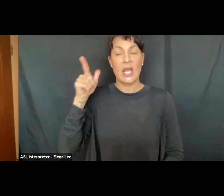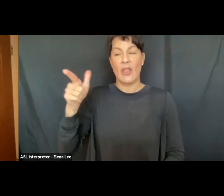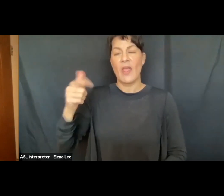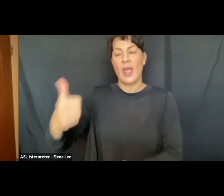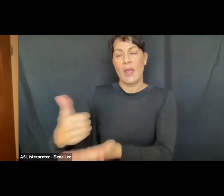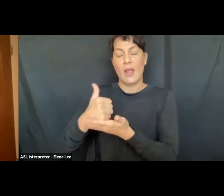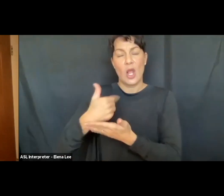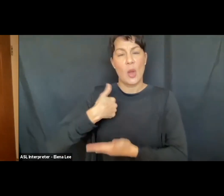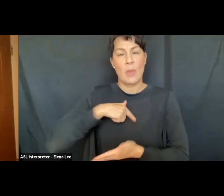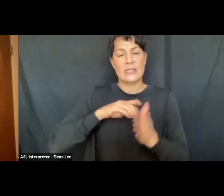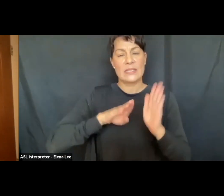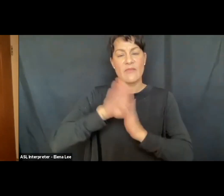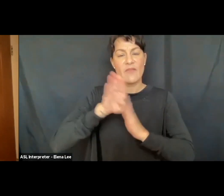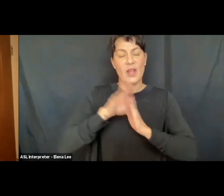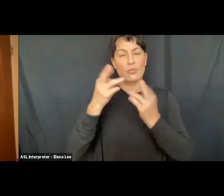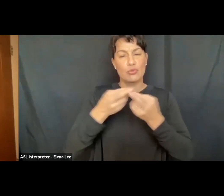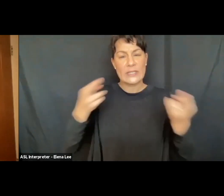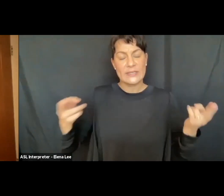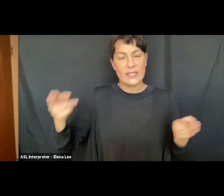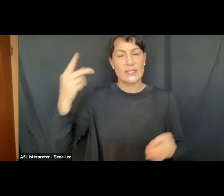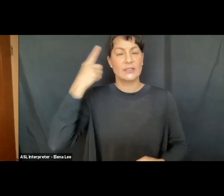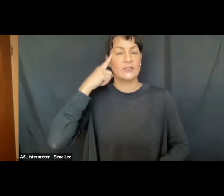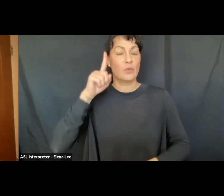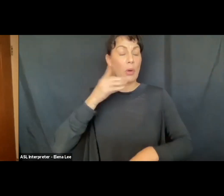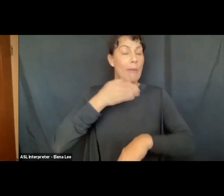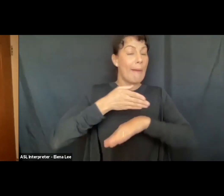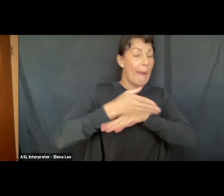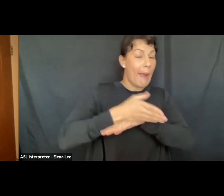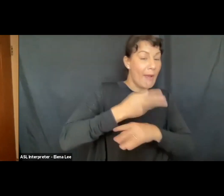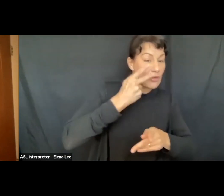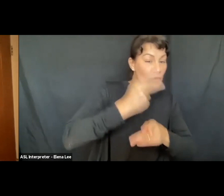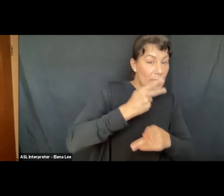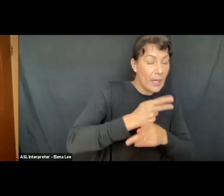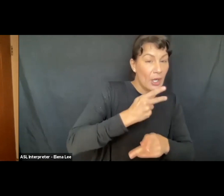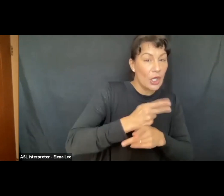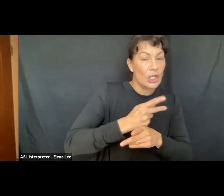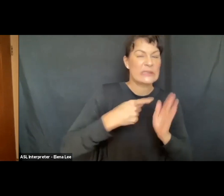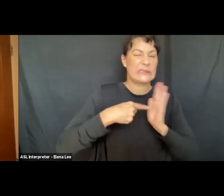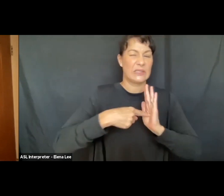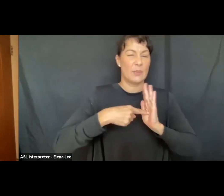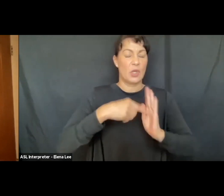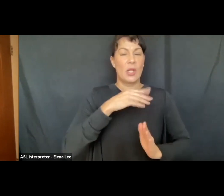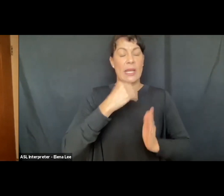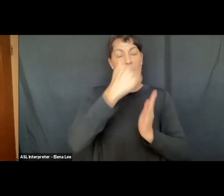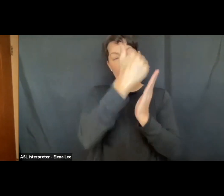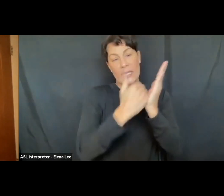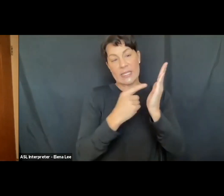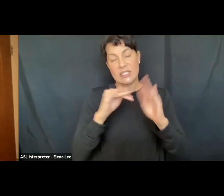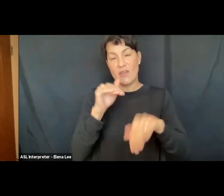including an aftercare sample menu and a list of English language resources